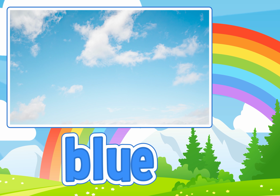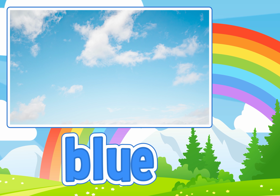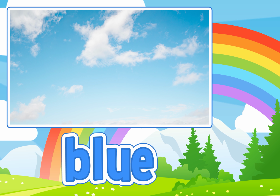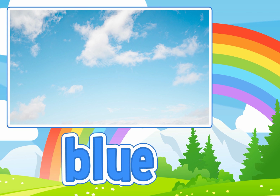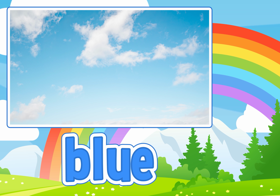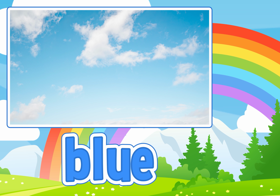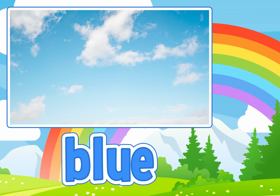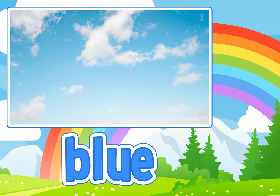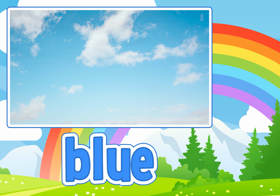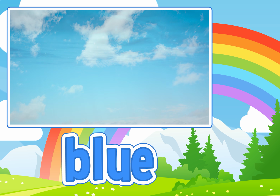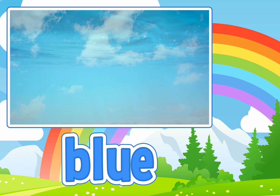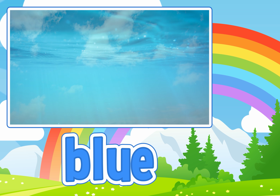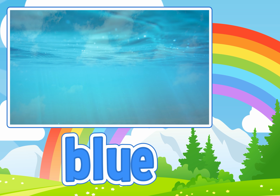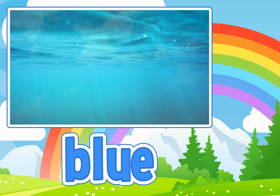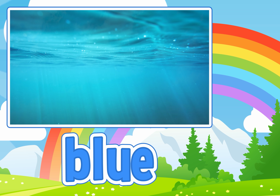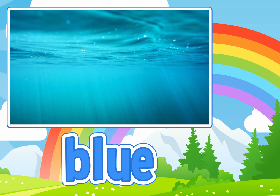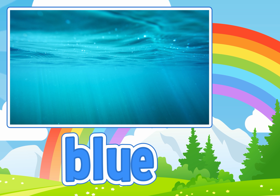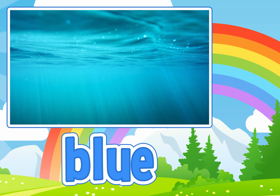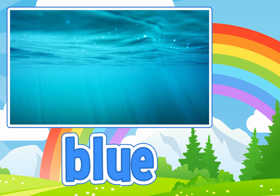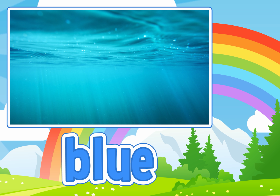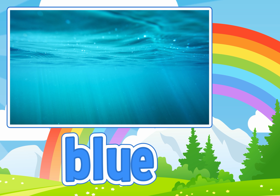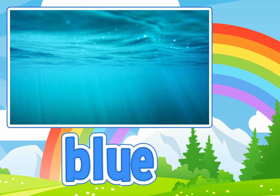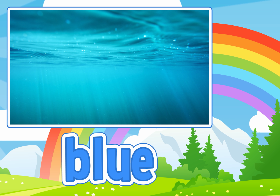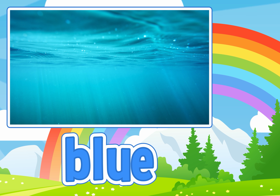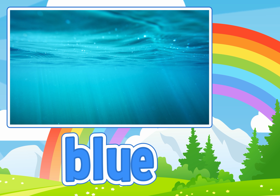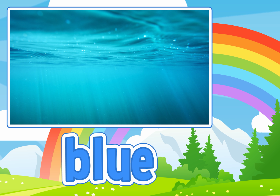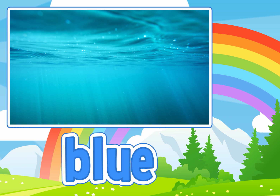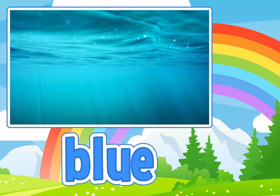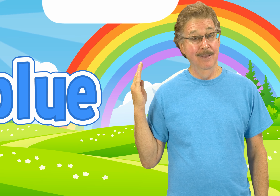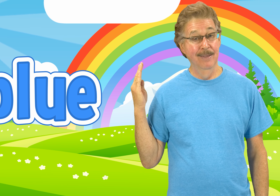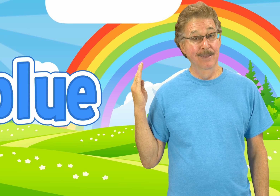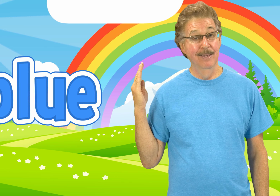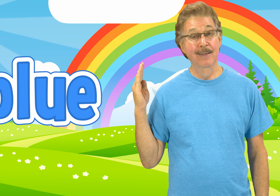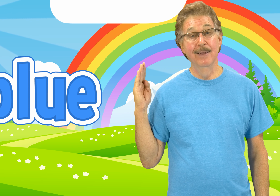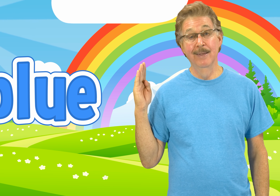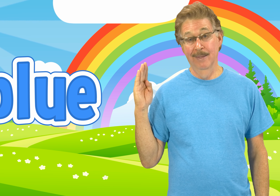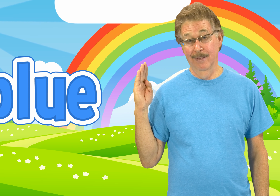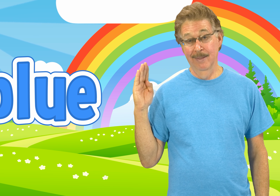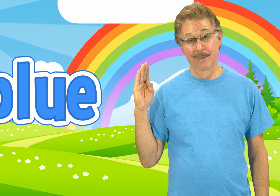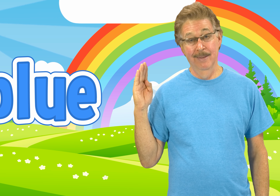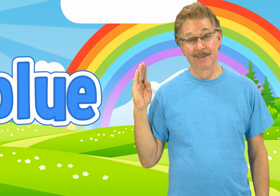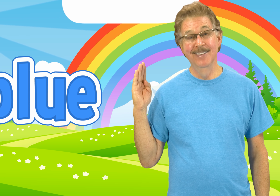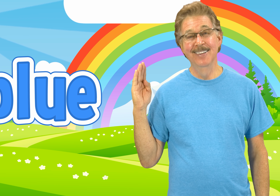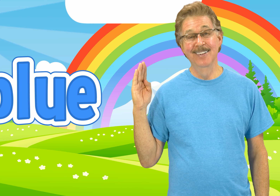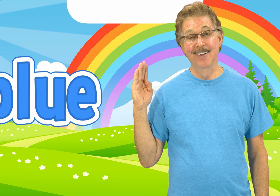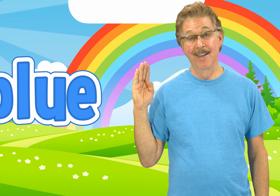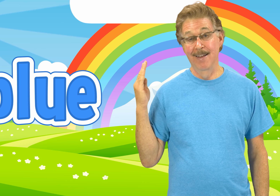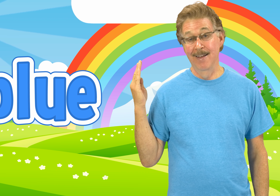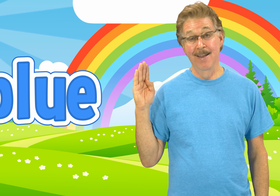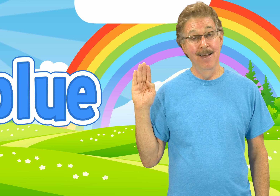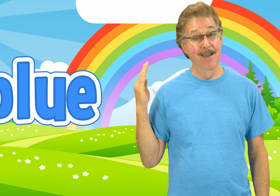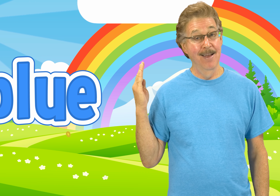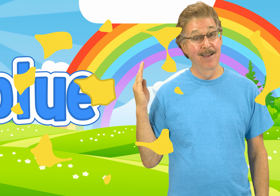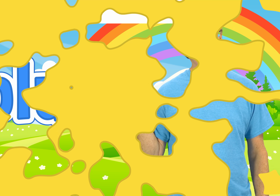The blue sky Blue water This is the sign for blue